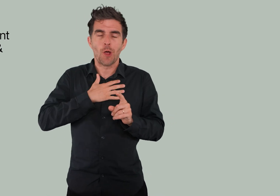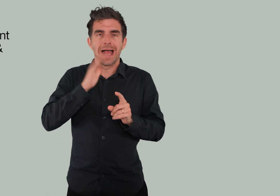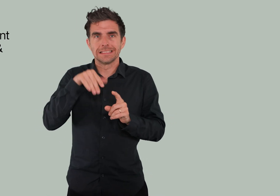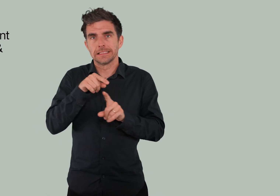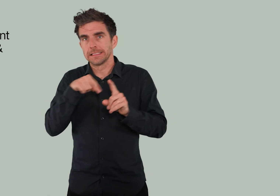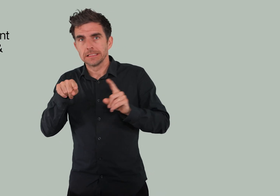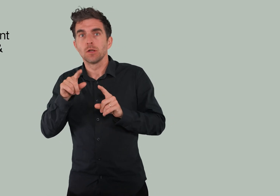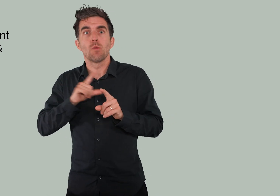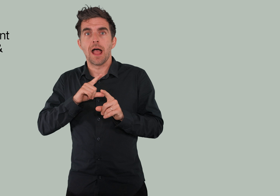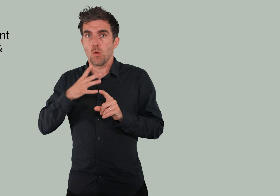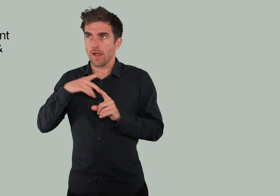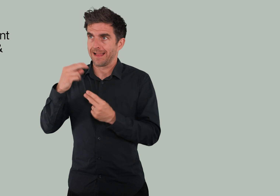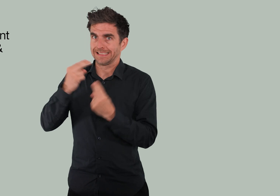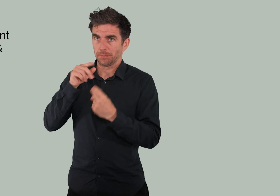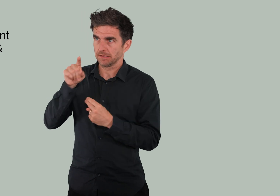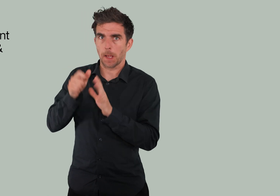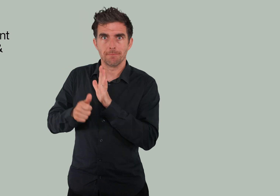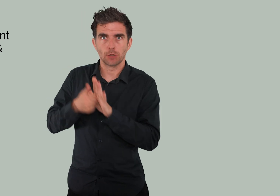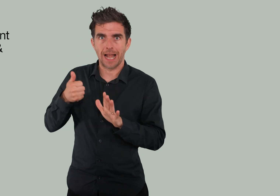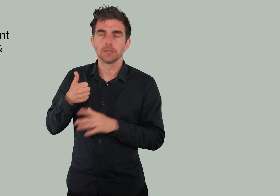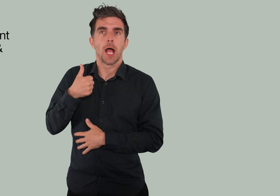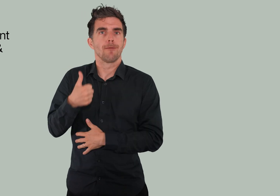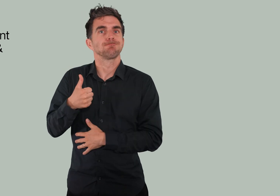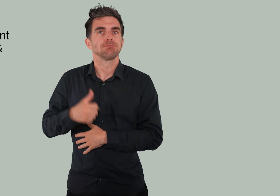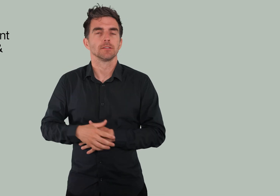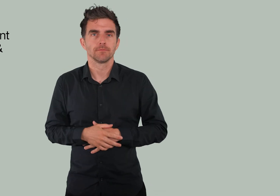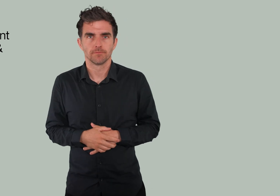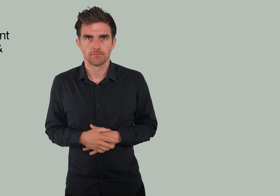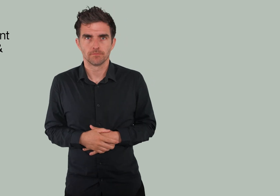to their preferred one, to have an assessment by a specialist.